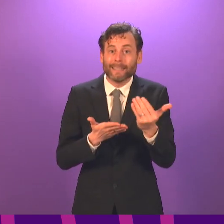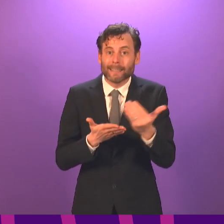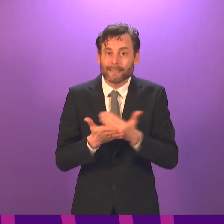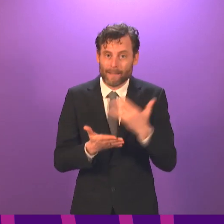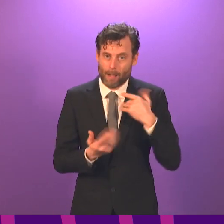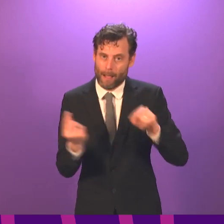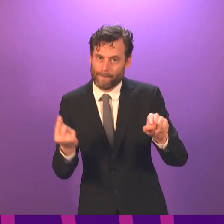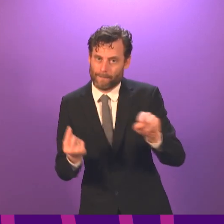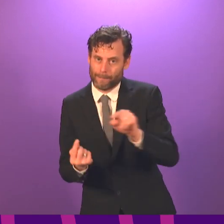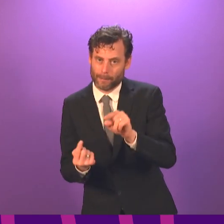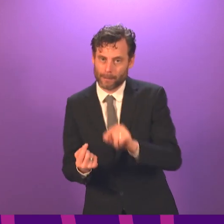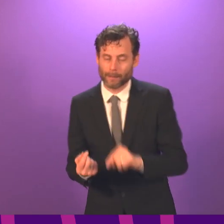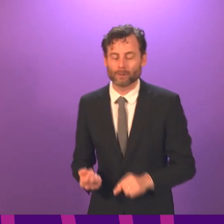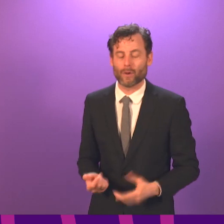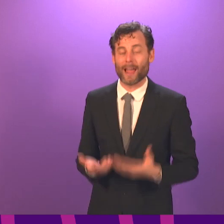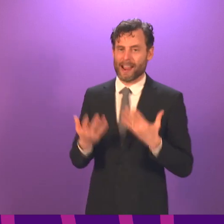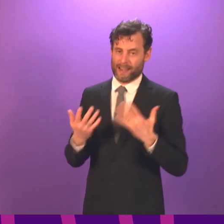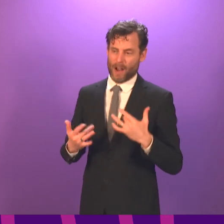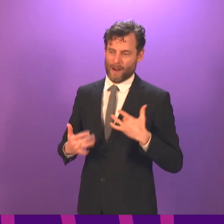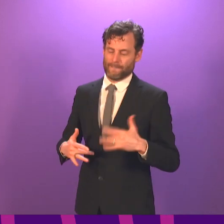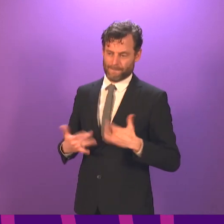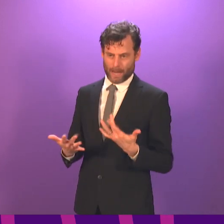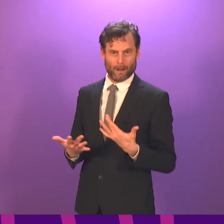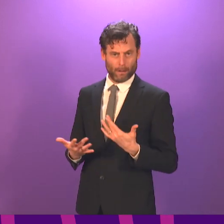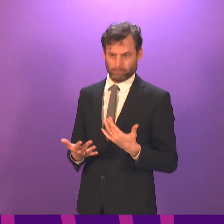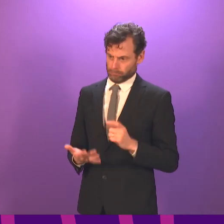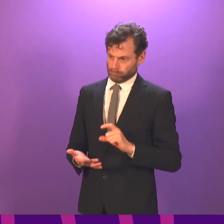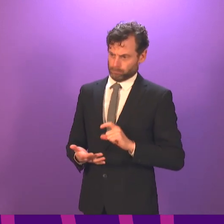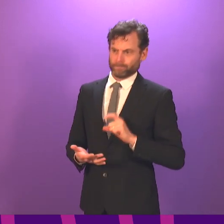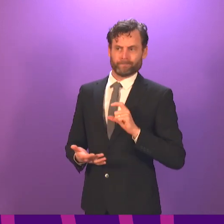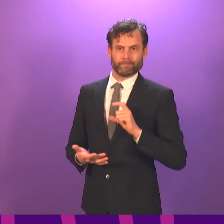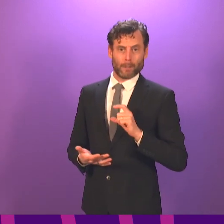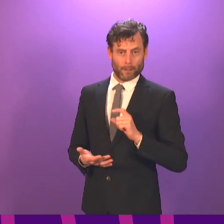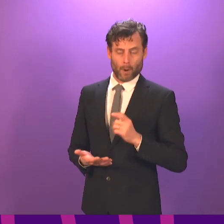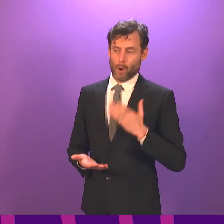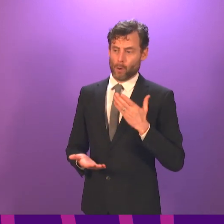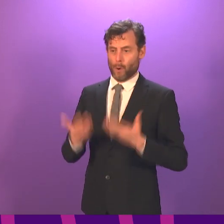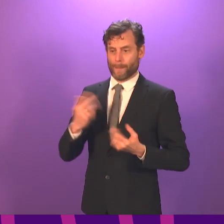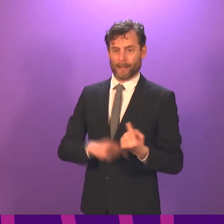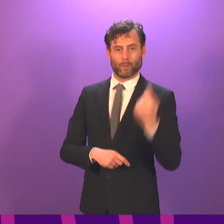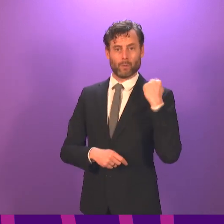to be optimistic now than perhaps there has been at any time since early autumn last year.